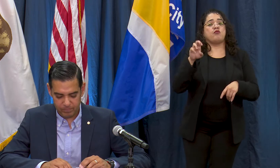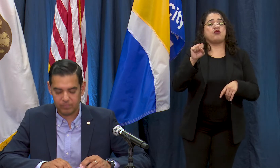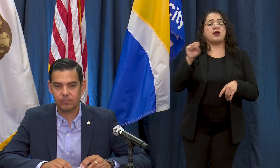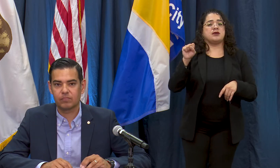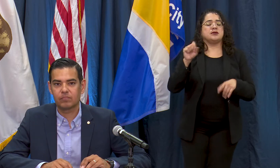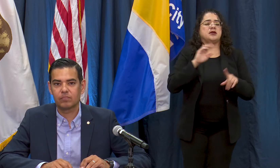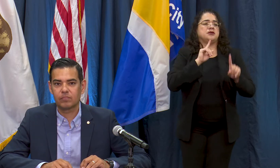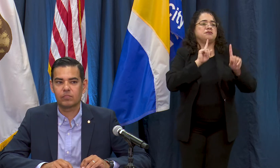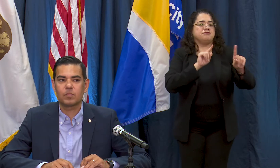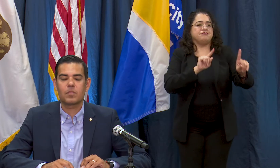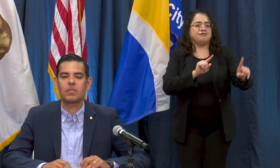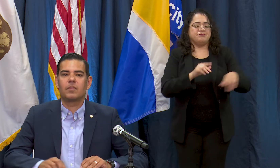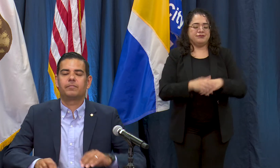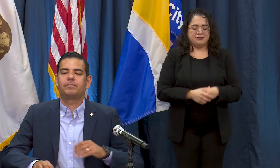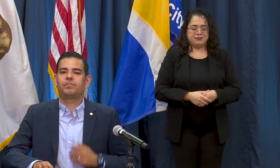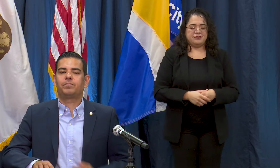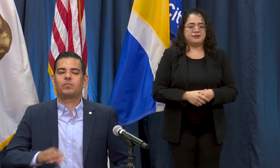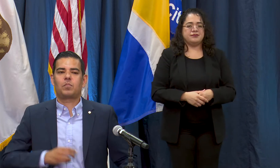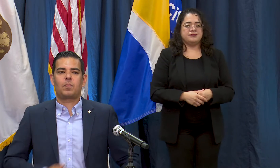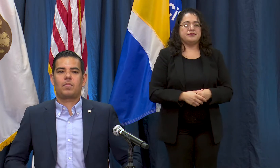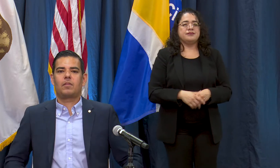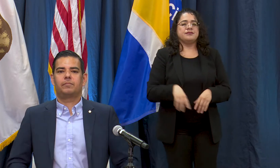afternoon, our first caller is Phillip Zonkel from